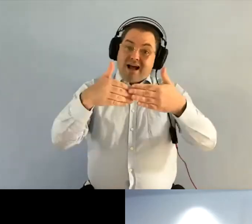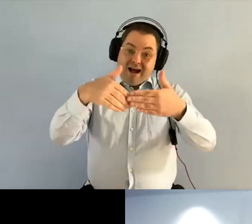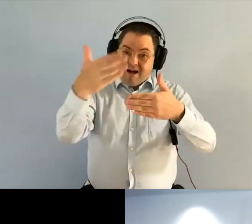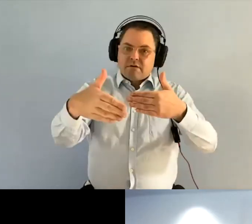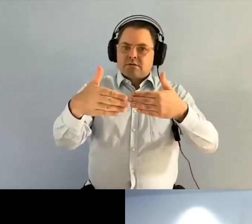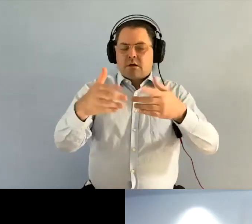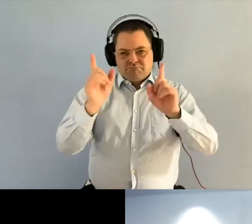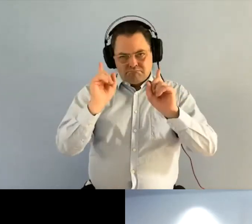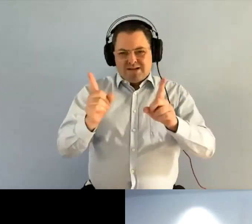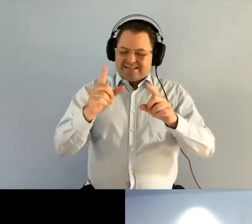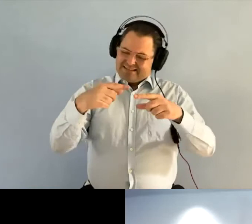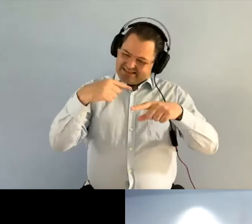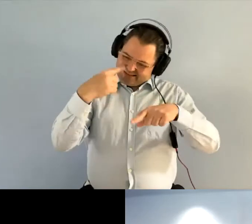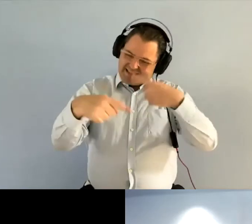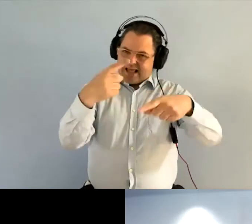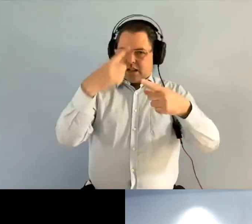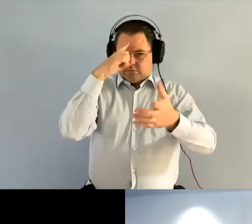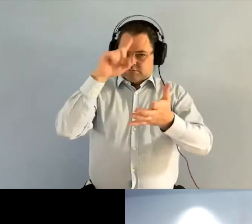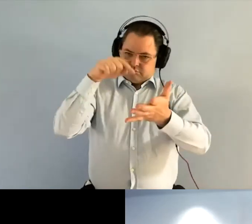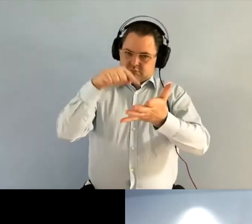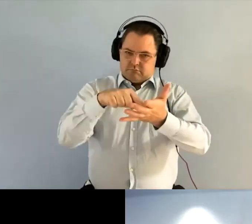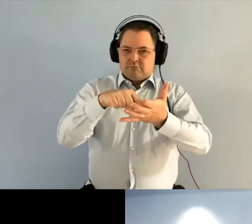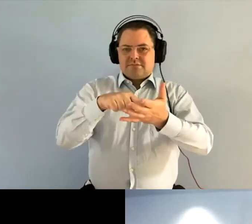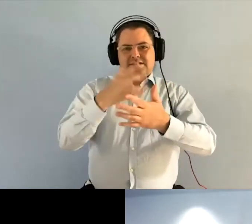us of the importance and significance of the work we're having ahead of us